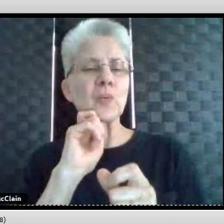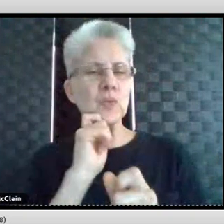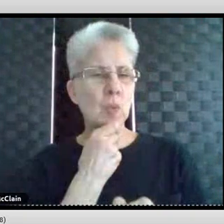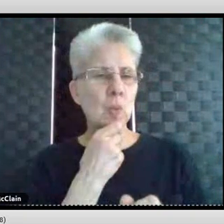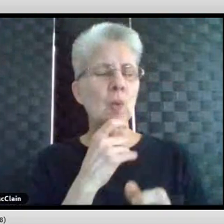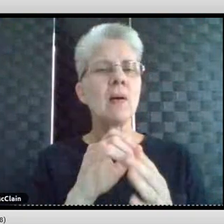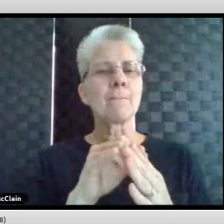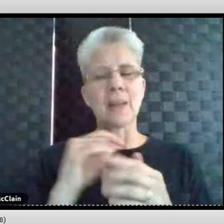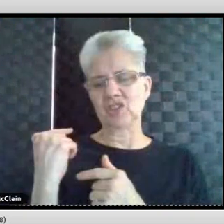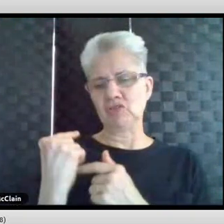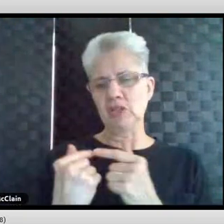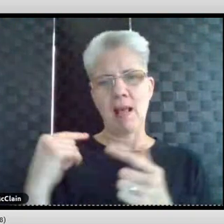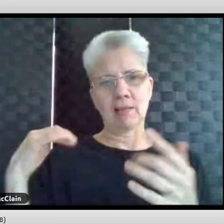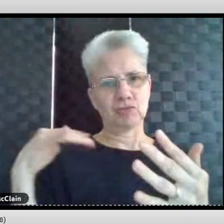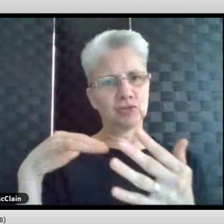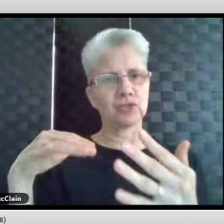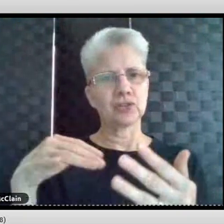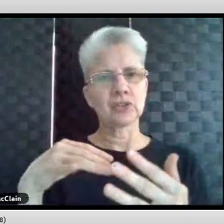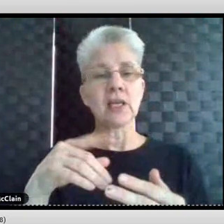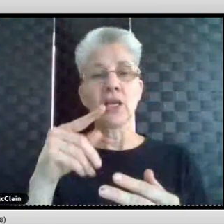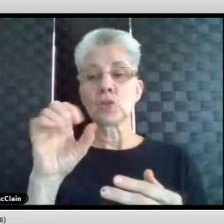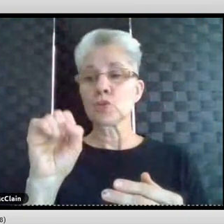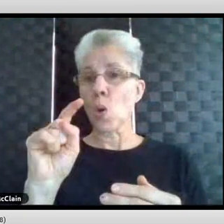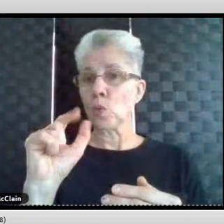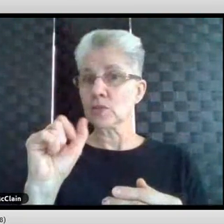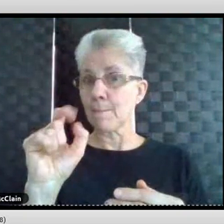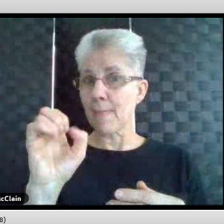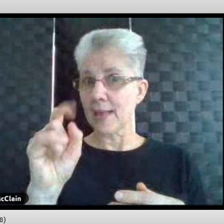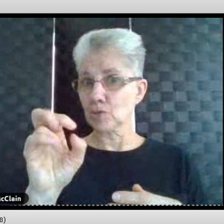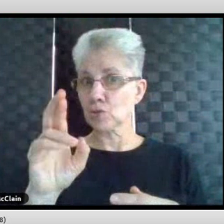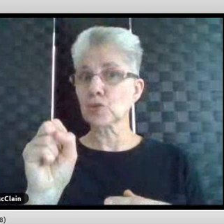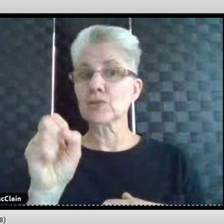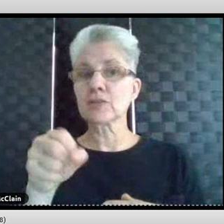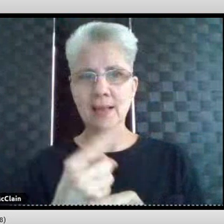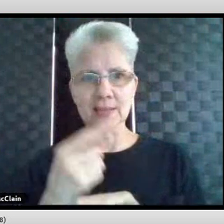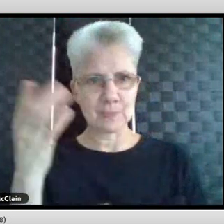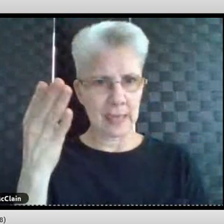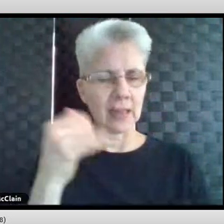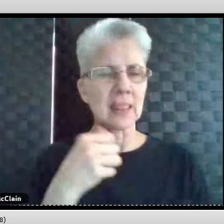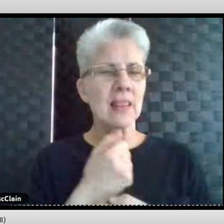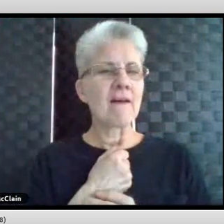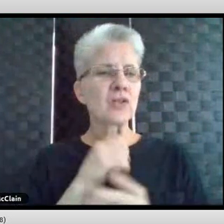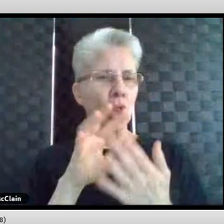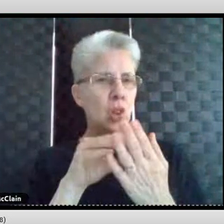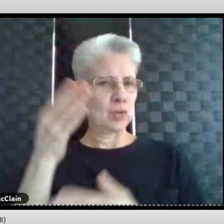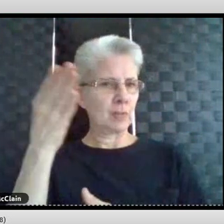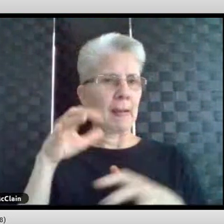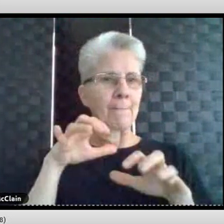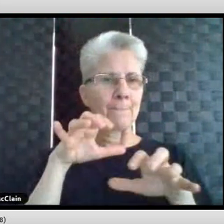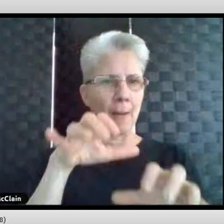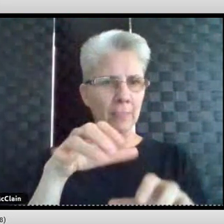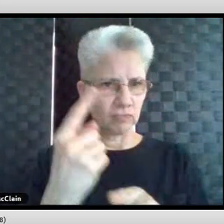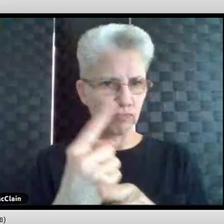Genealogy, absolutely. "Toastmasters" -- yes, because people love to learn to speak in public and things like that,